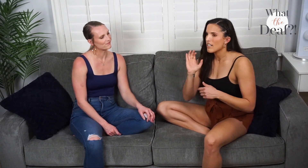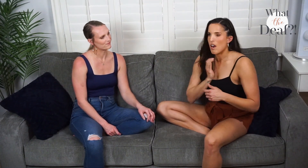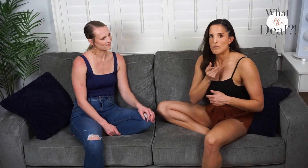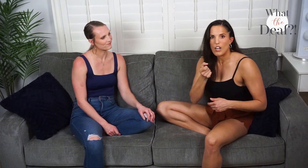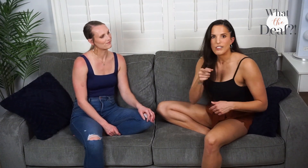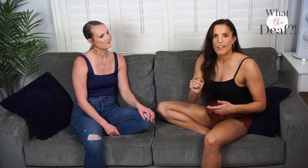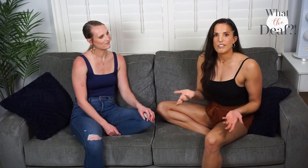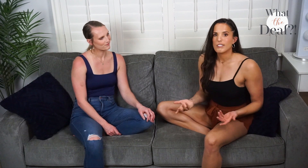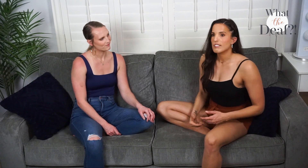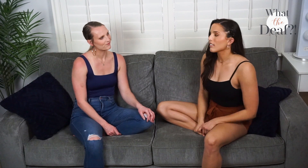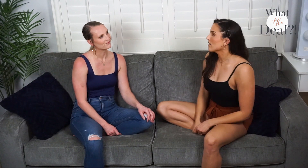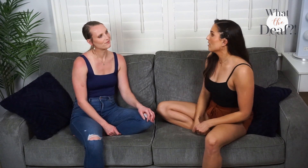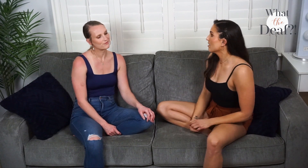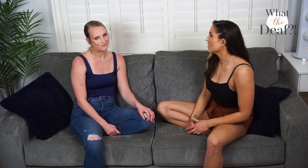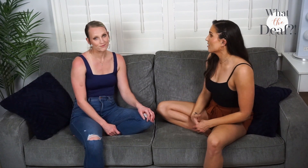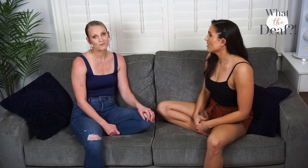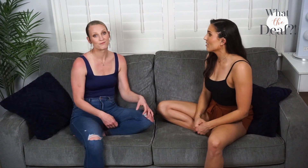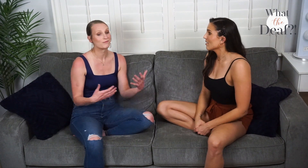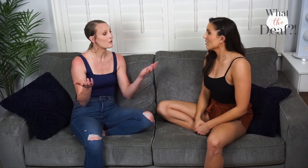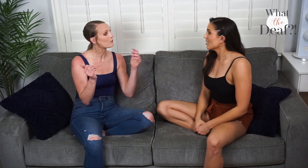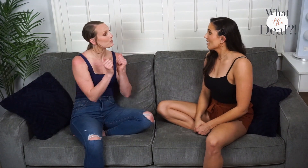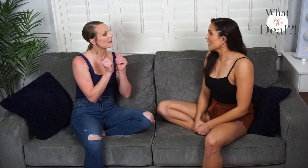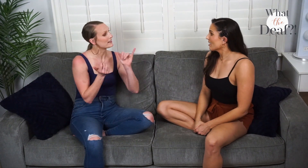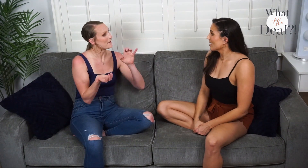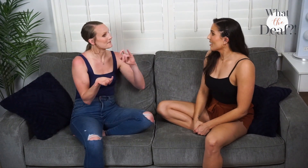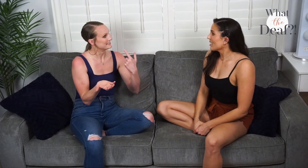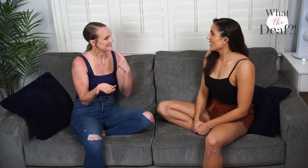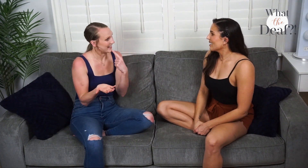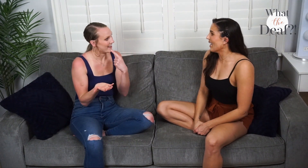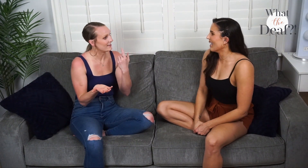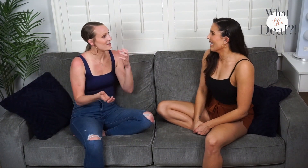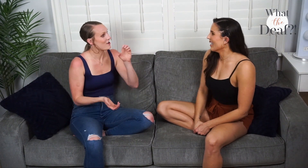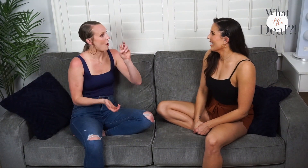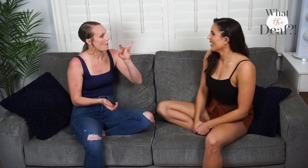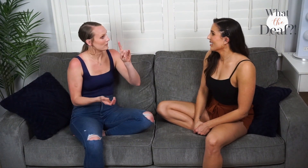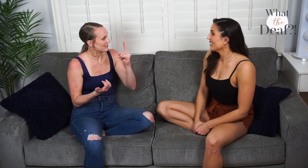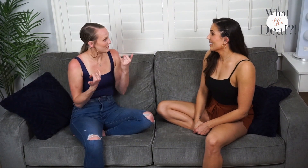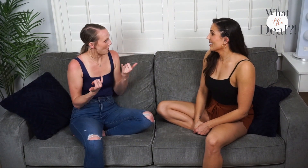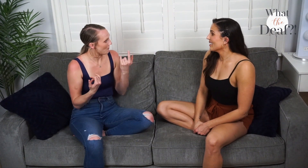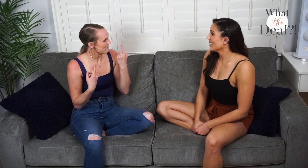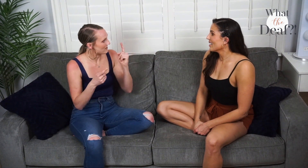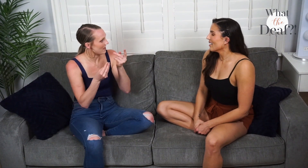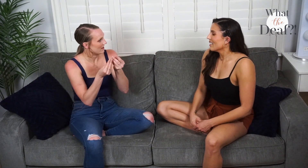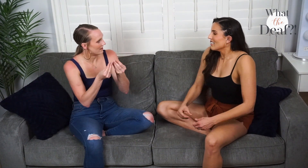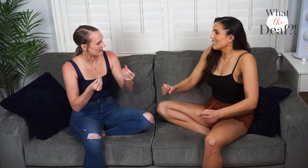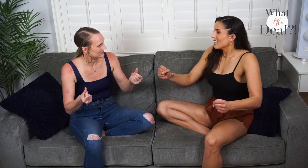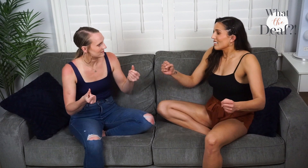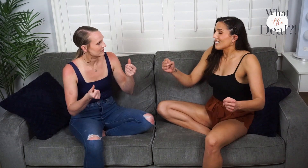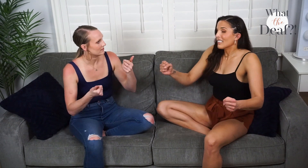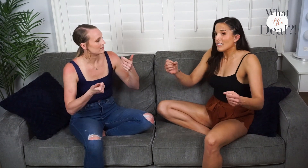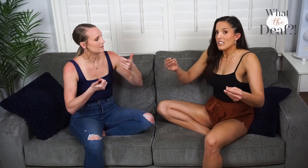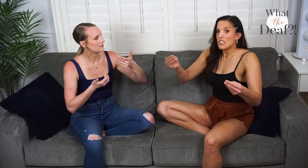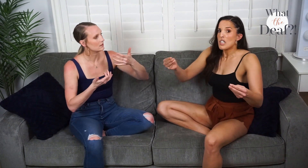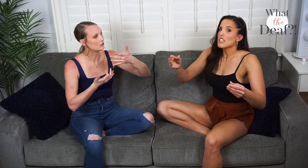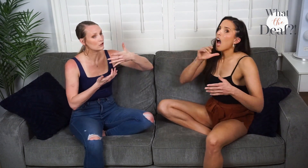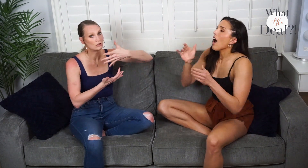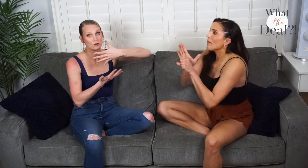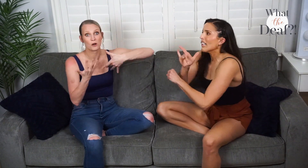That's why I love us and our podcast. Yeah, well with that being said, COVID is now starting to go away and social events...